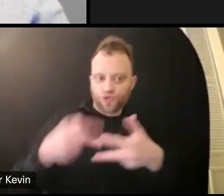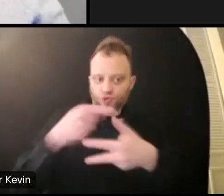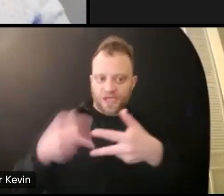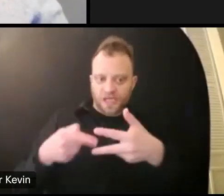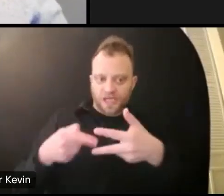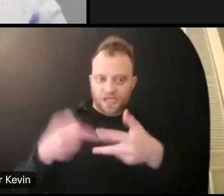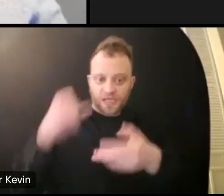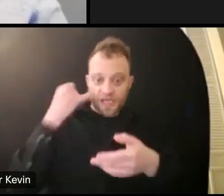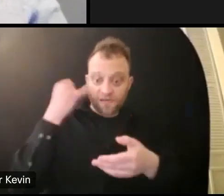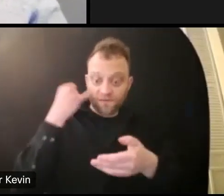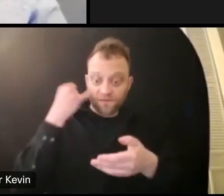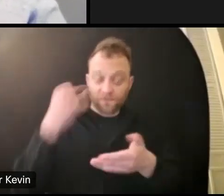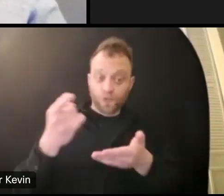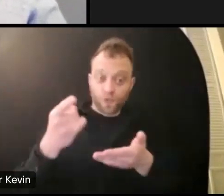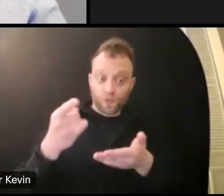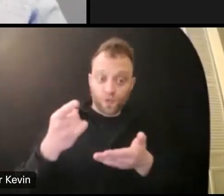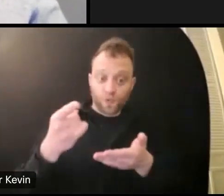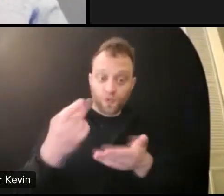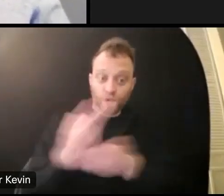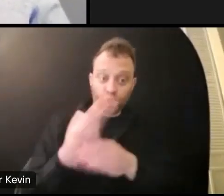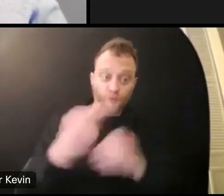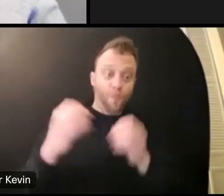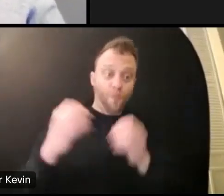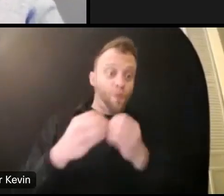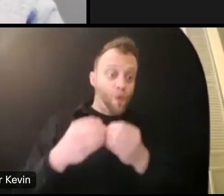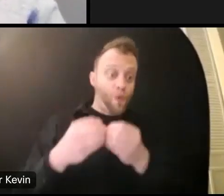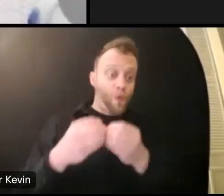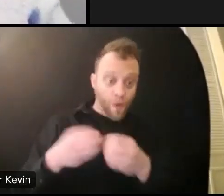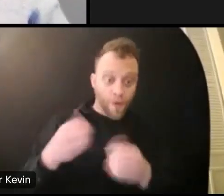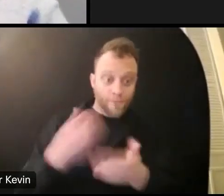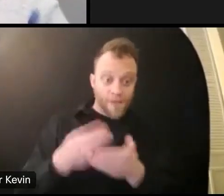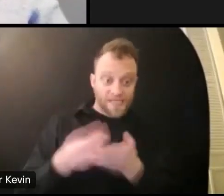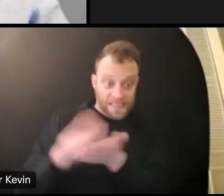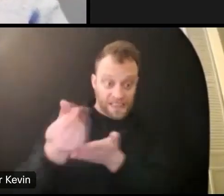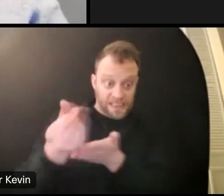actually, than you probably have actually realized that you spent. Point out at the